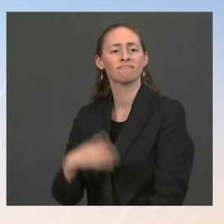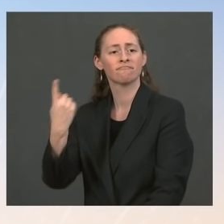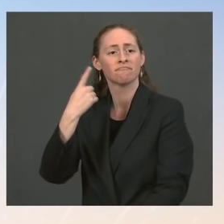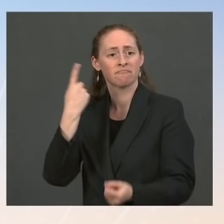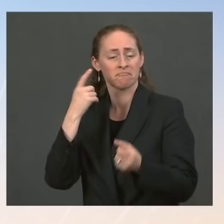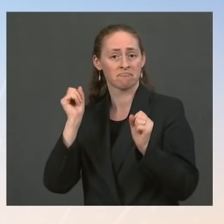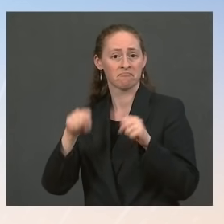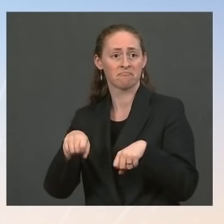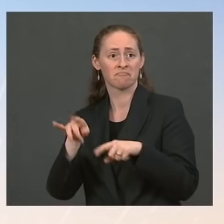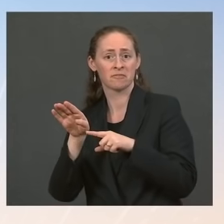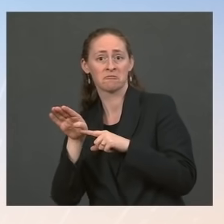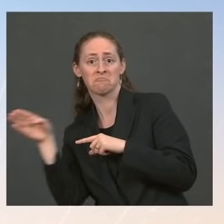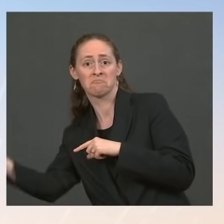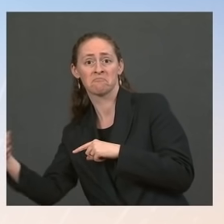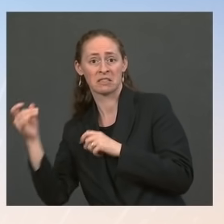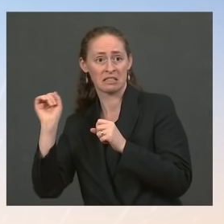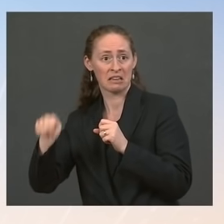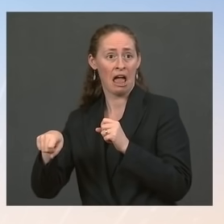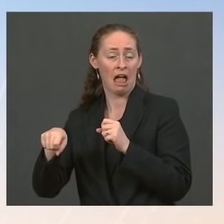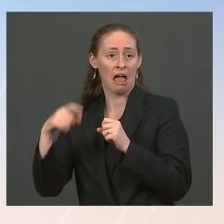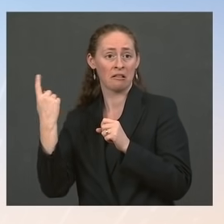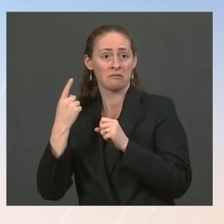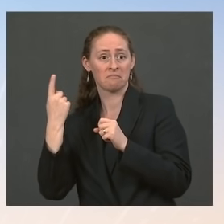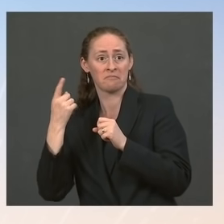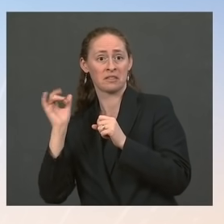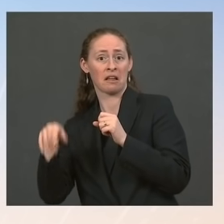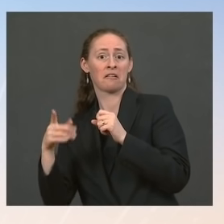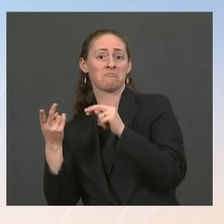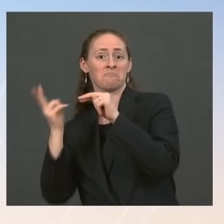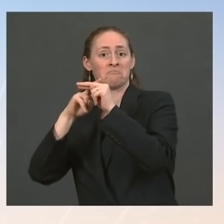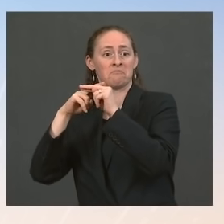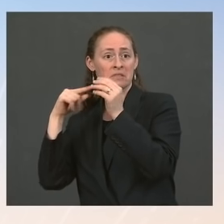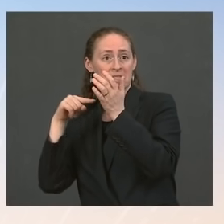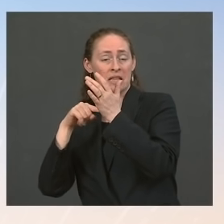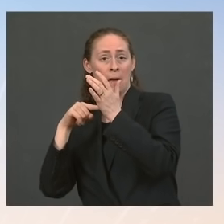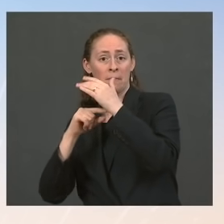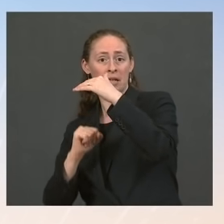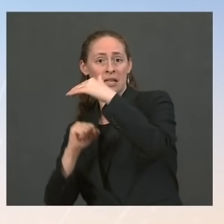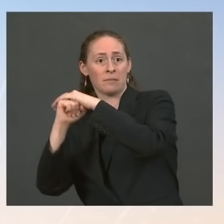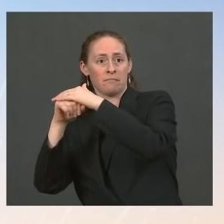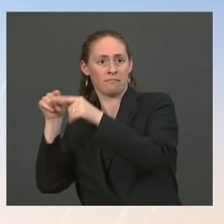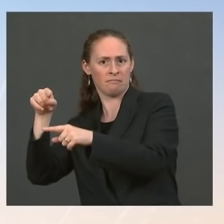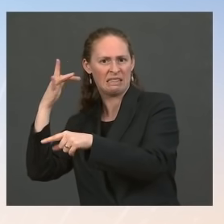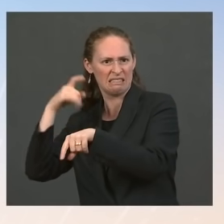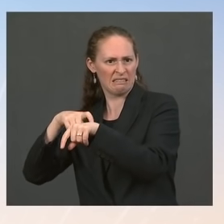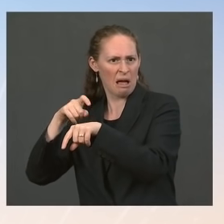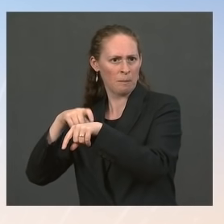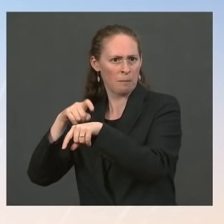particularly as this October 8th deadline -- or, excuse me, October 18th date is fast approaching.